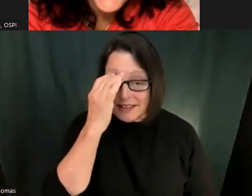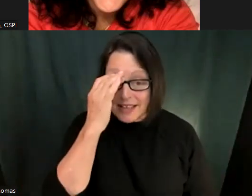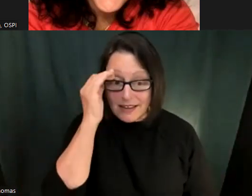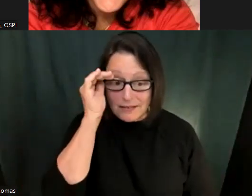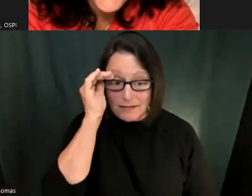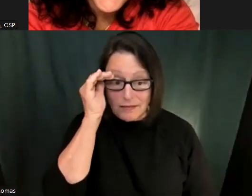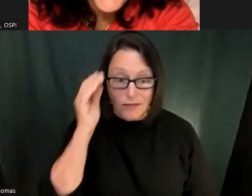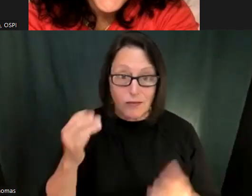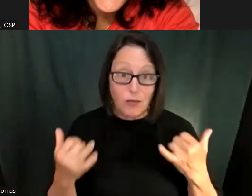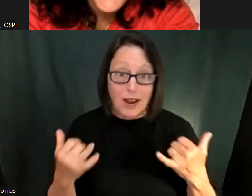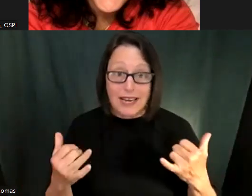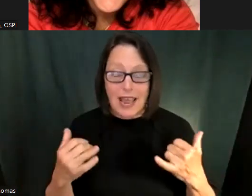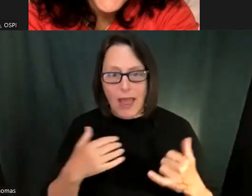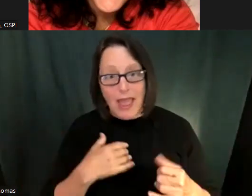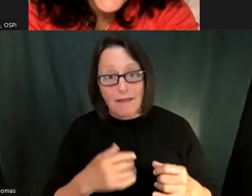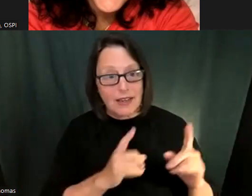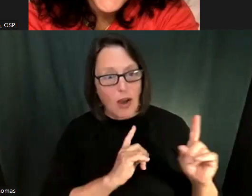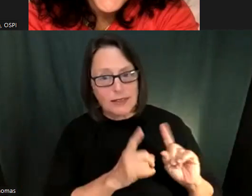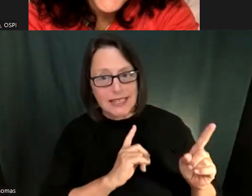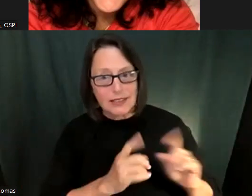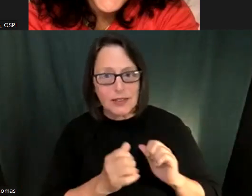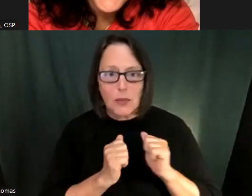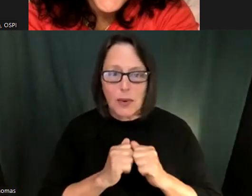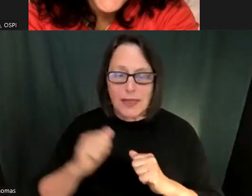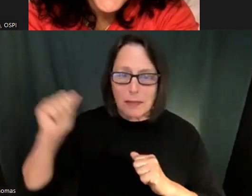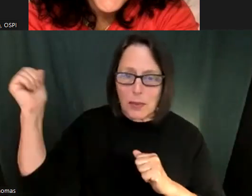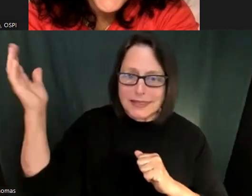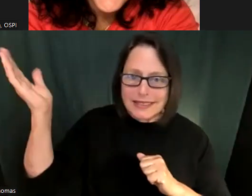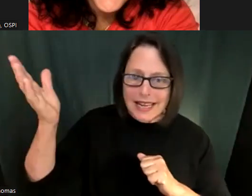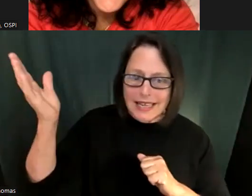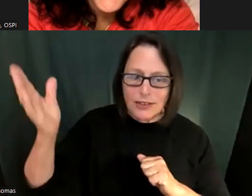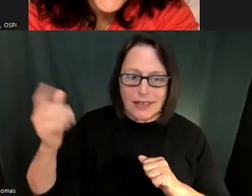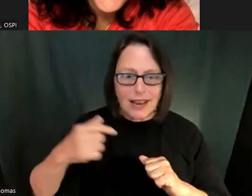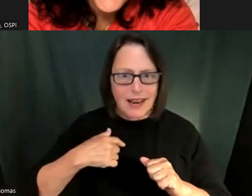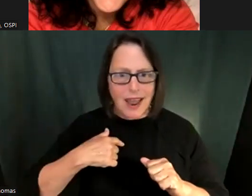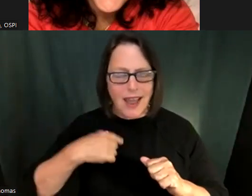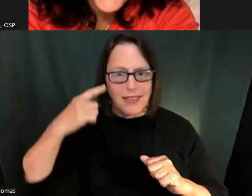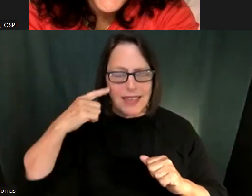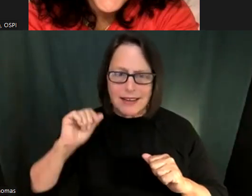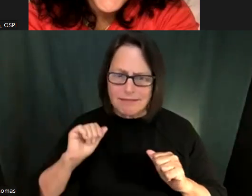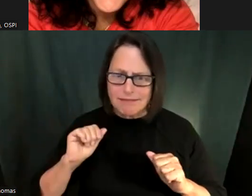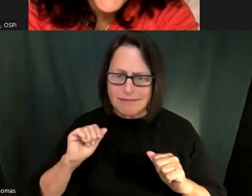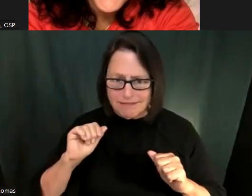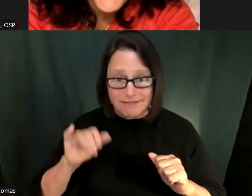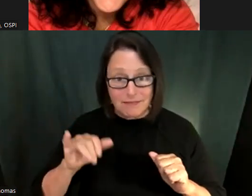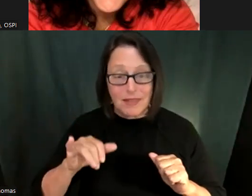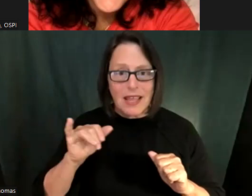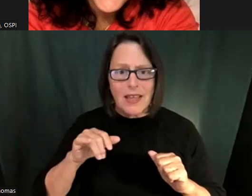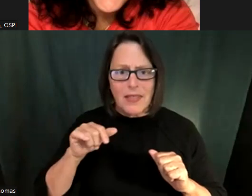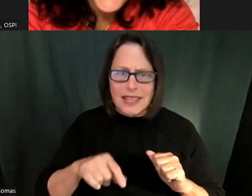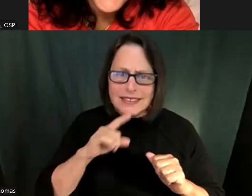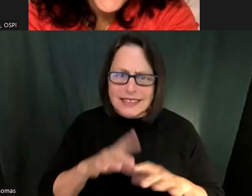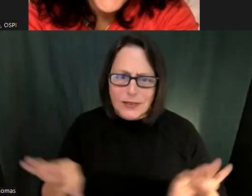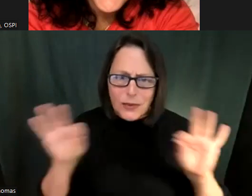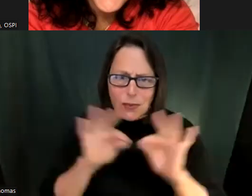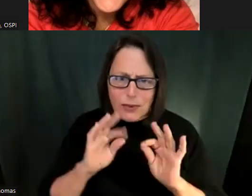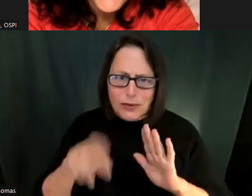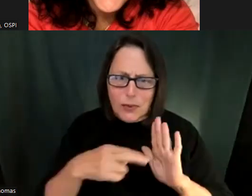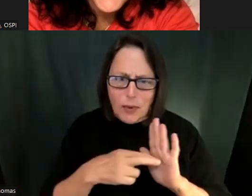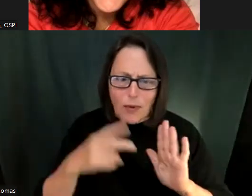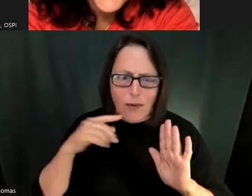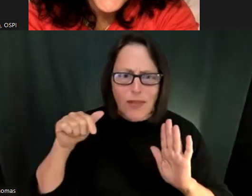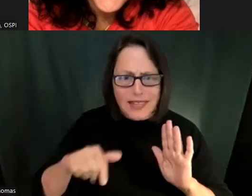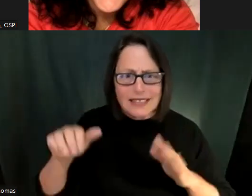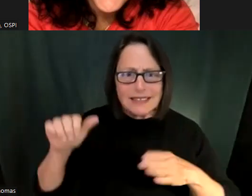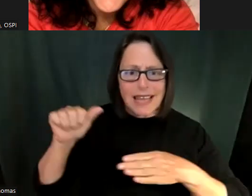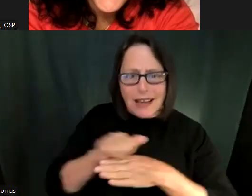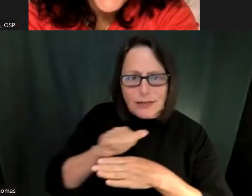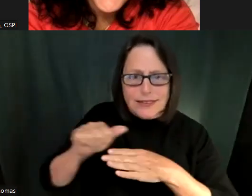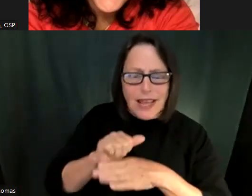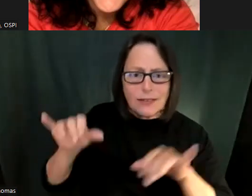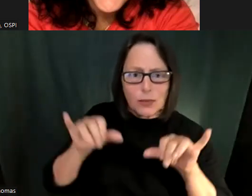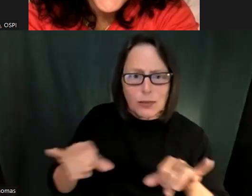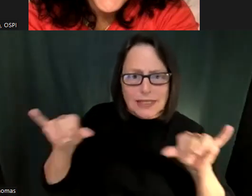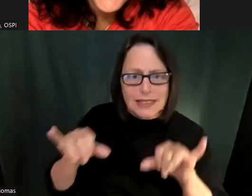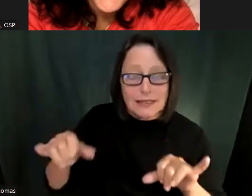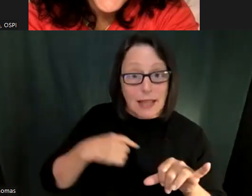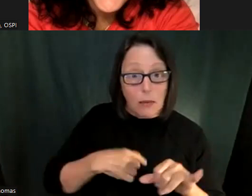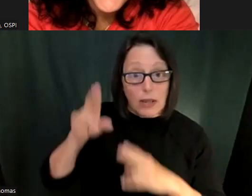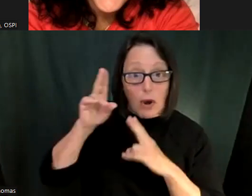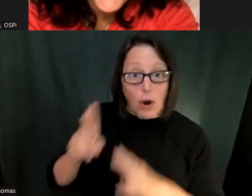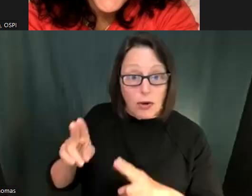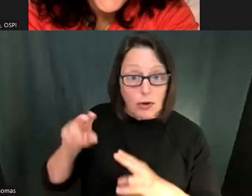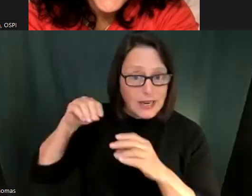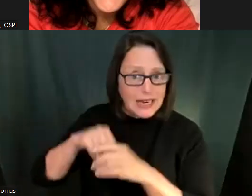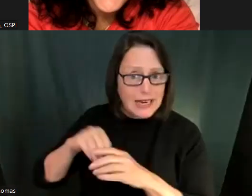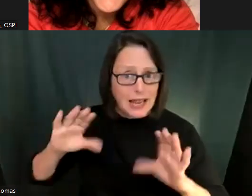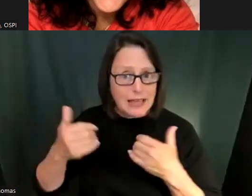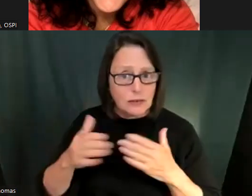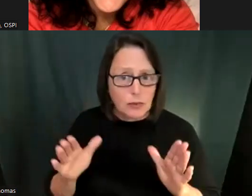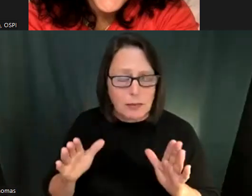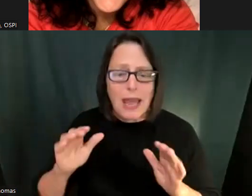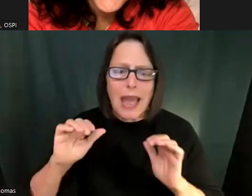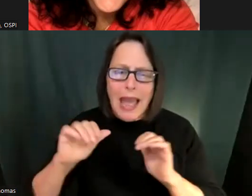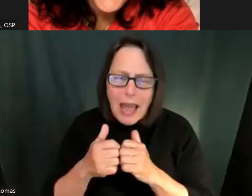Just like the physical manifestations I have even as being a vulnerable person. I'm sitting in front of this webinar, right?